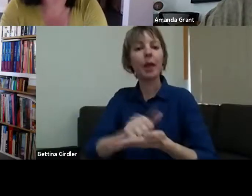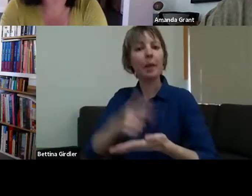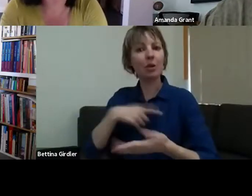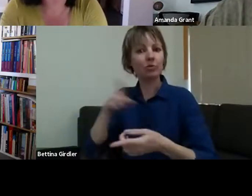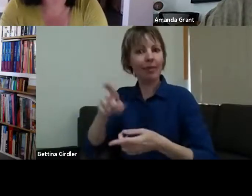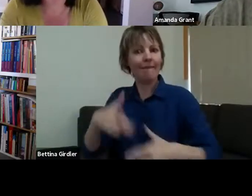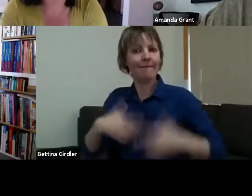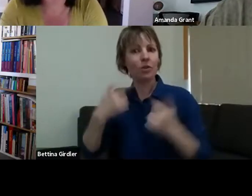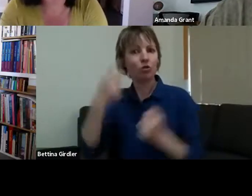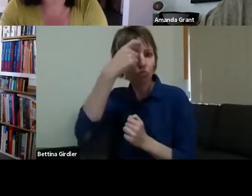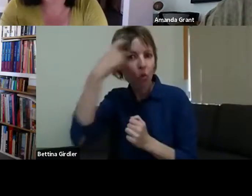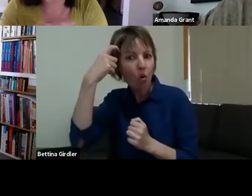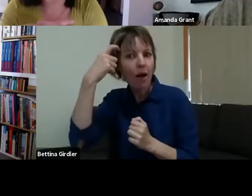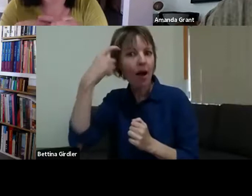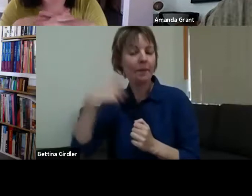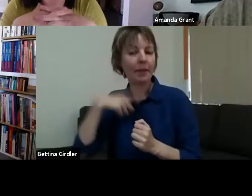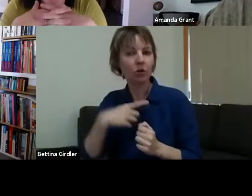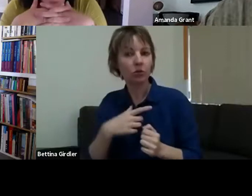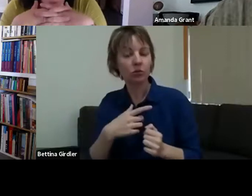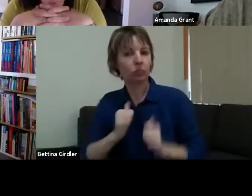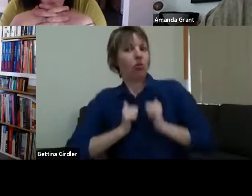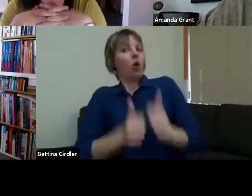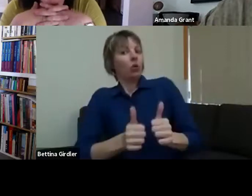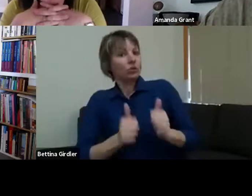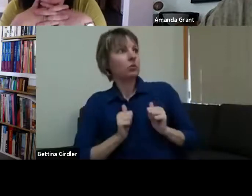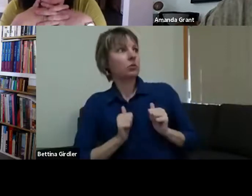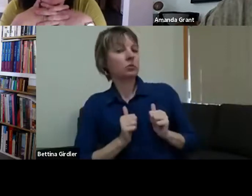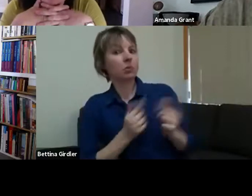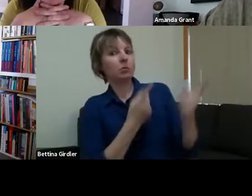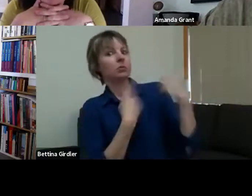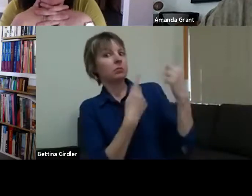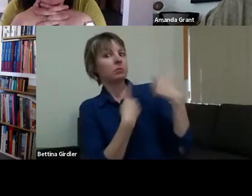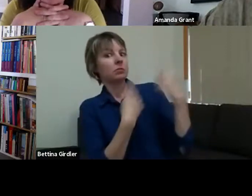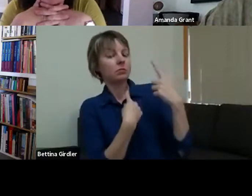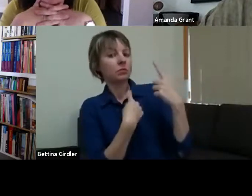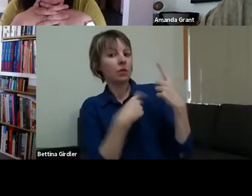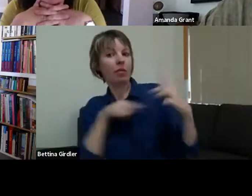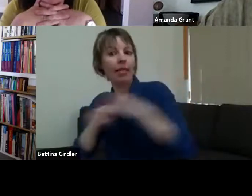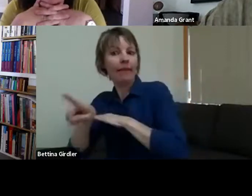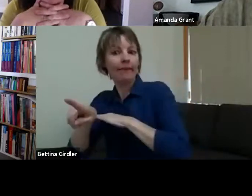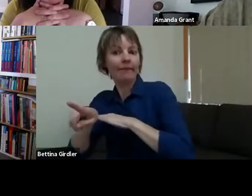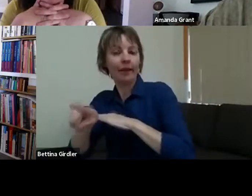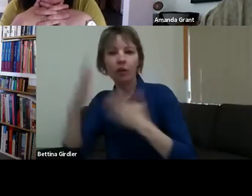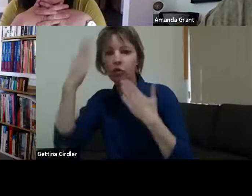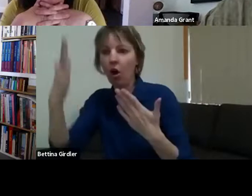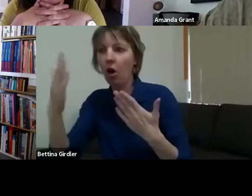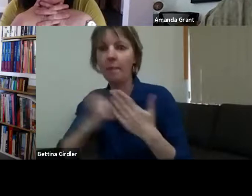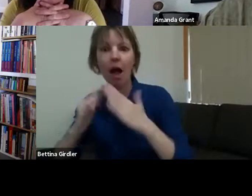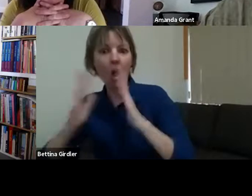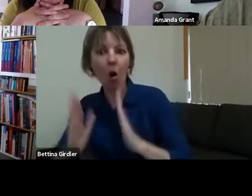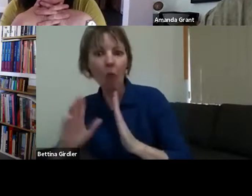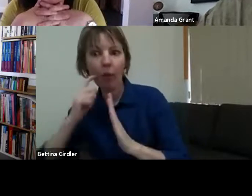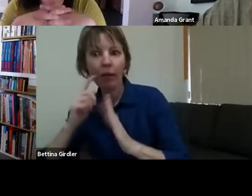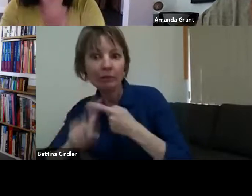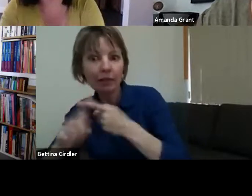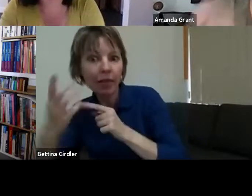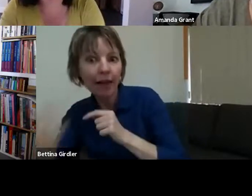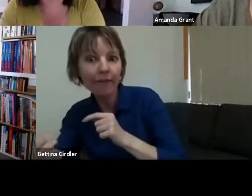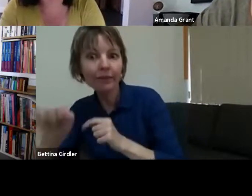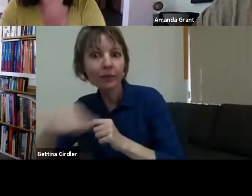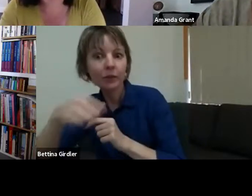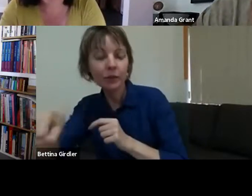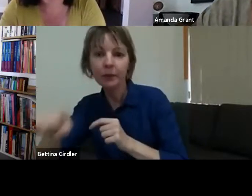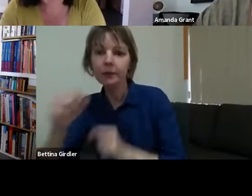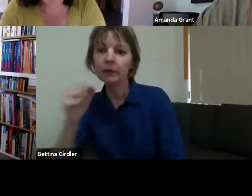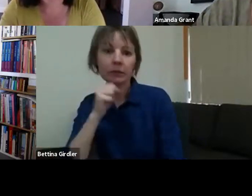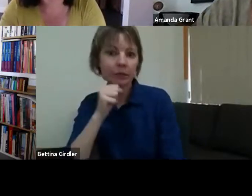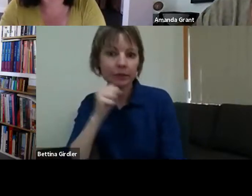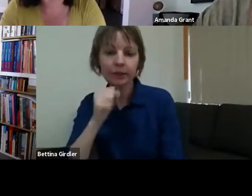were going to have a home to return to. The other thing is that no Good